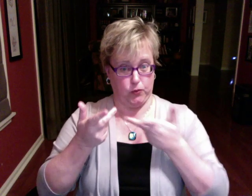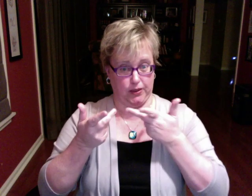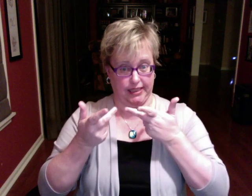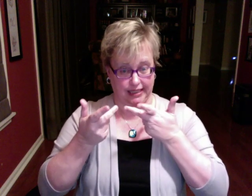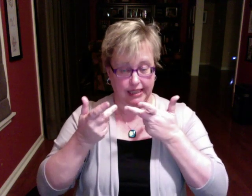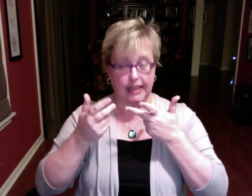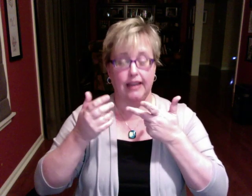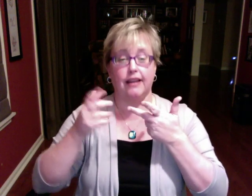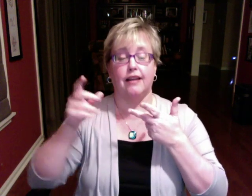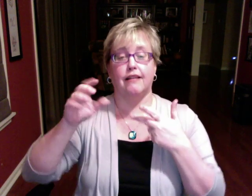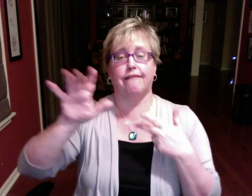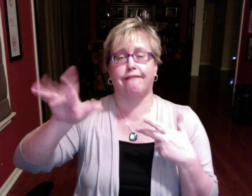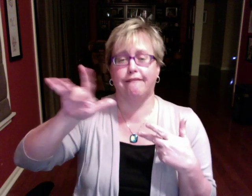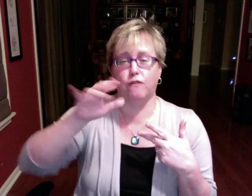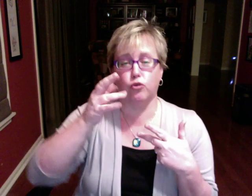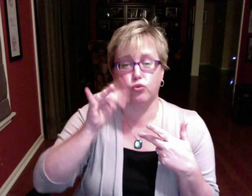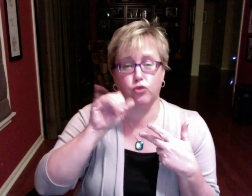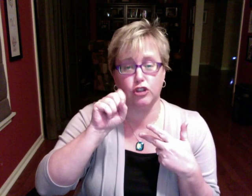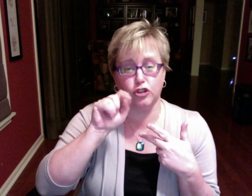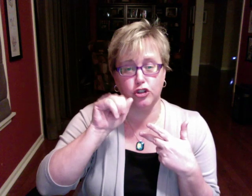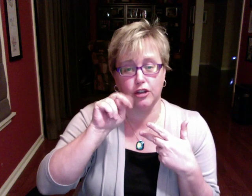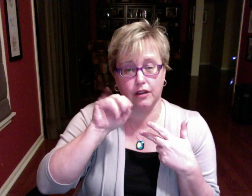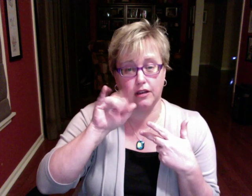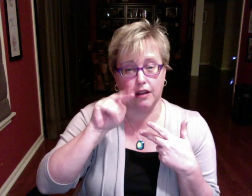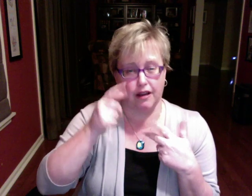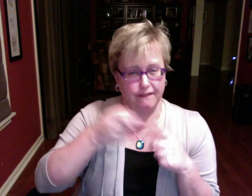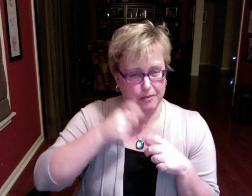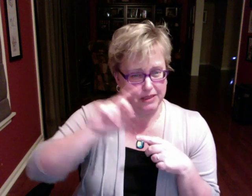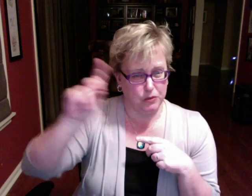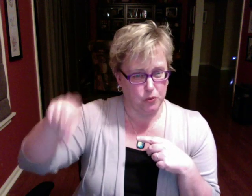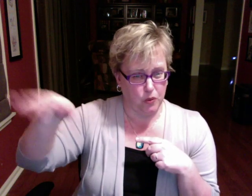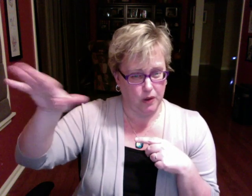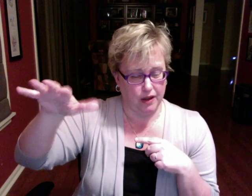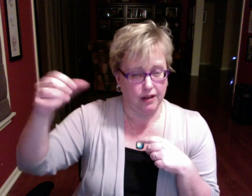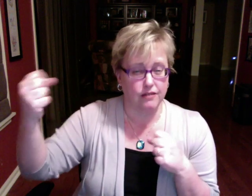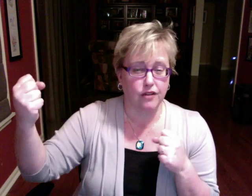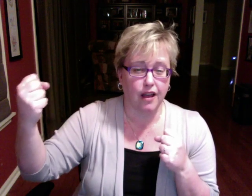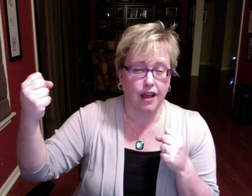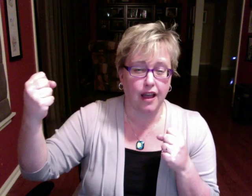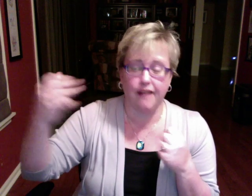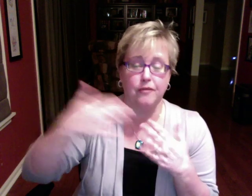Poor Christan Young - he drove all he way from the Detroit area.